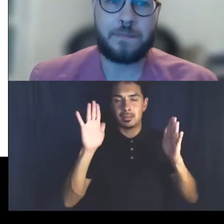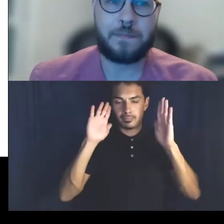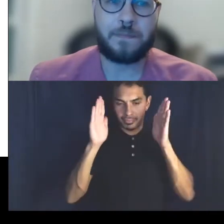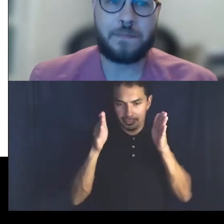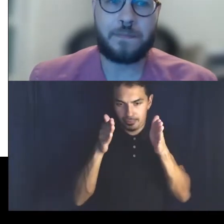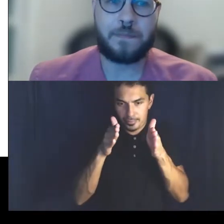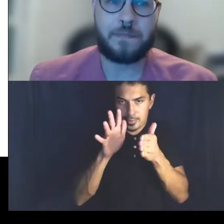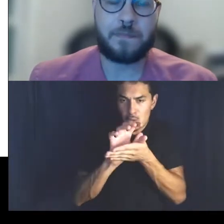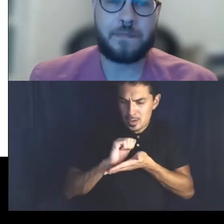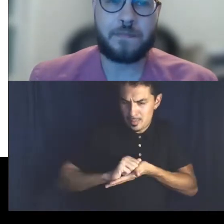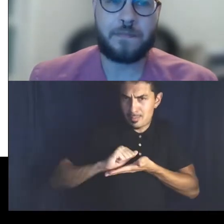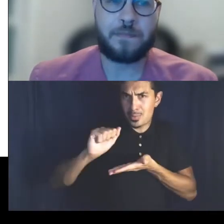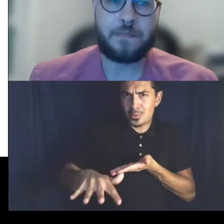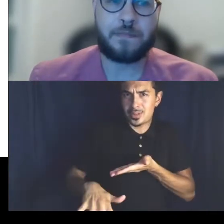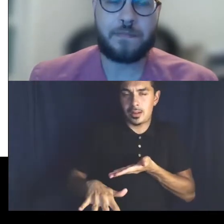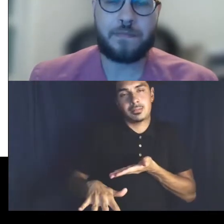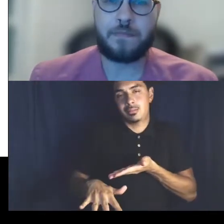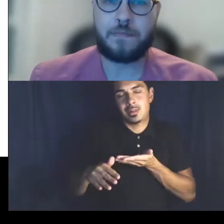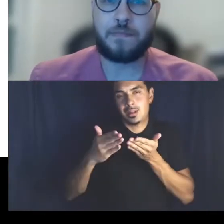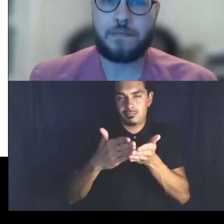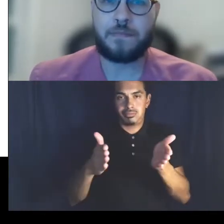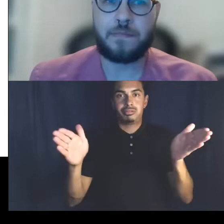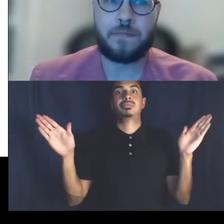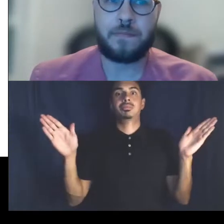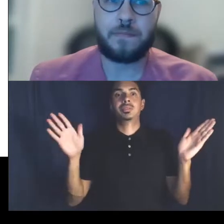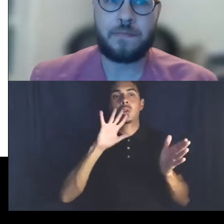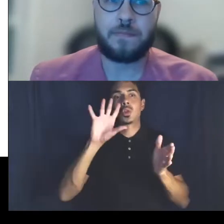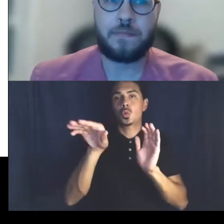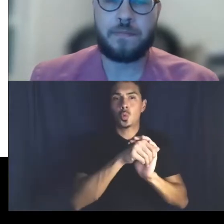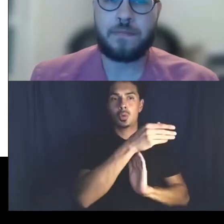Our reproductive health includes our sexual health.